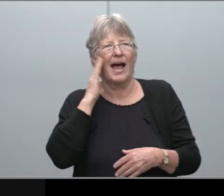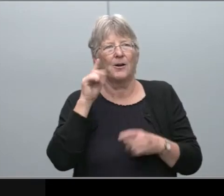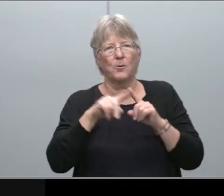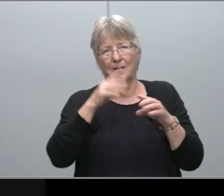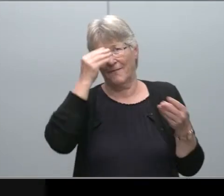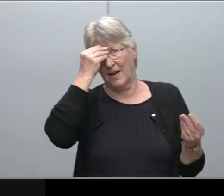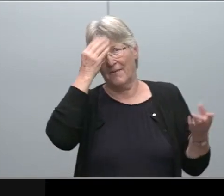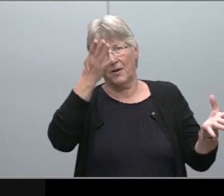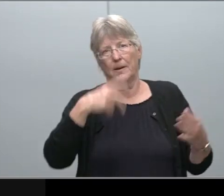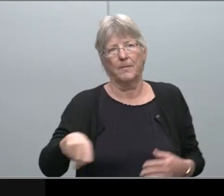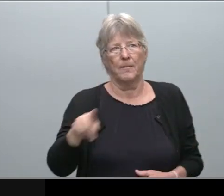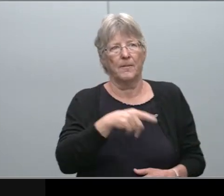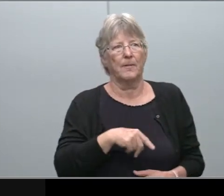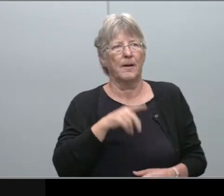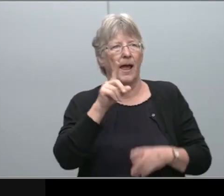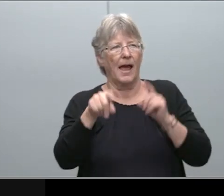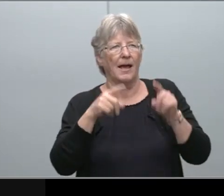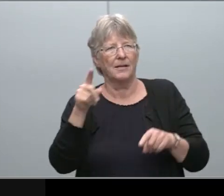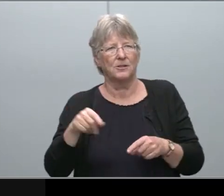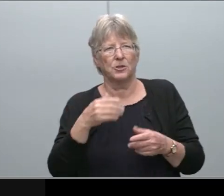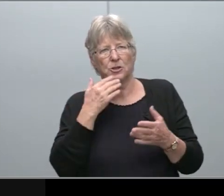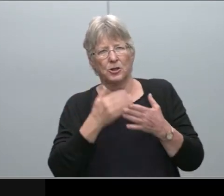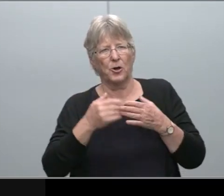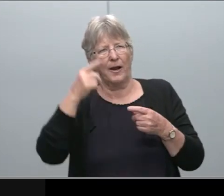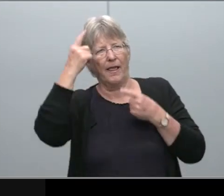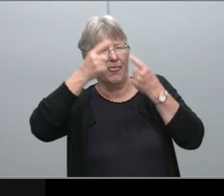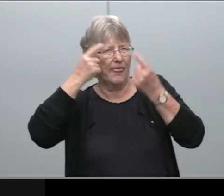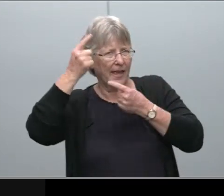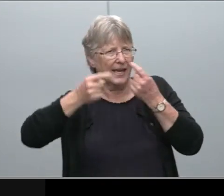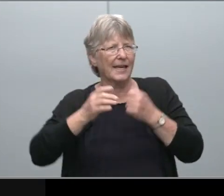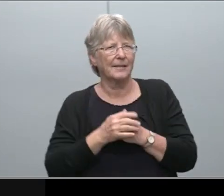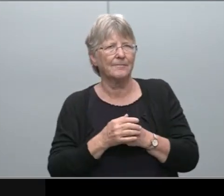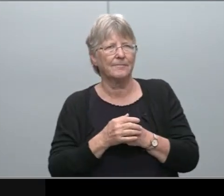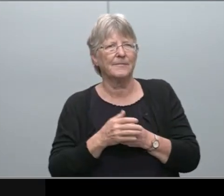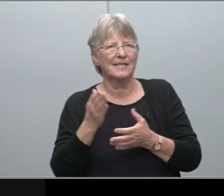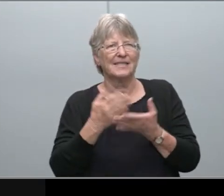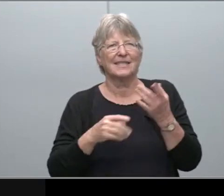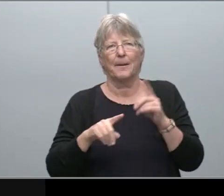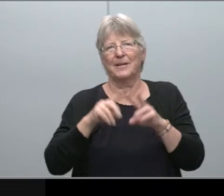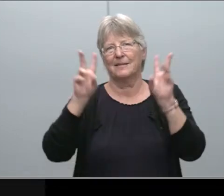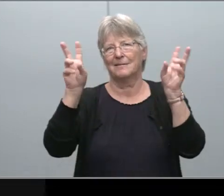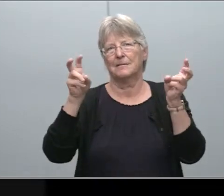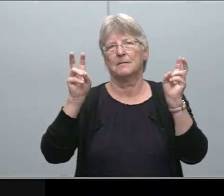for analysis through the Superintendent's Advisory Committee that will meet in November.